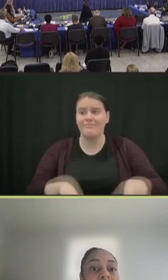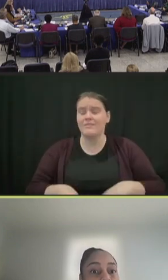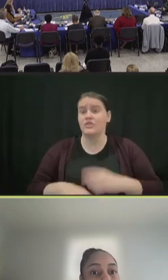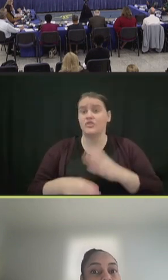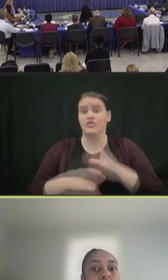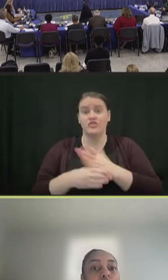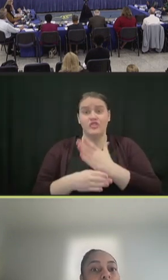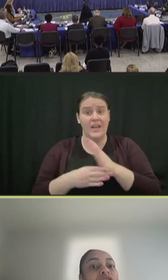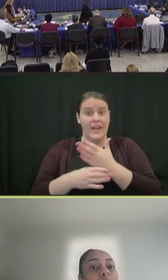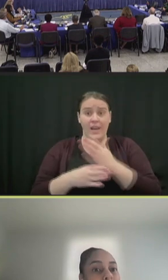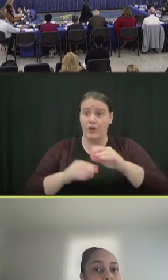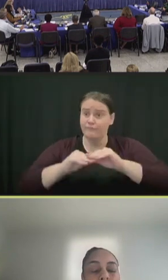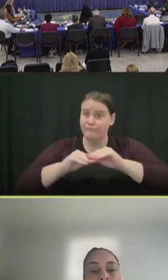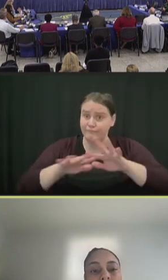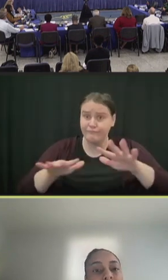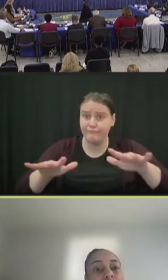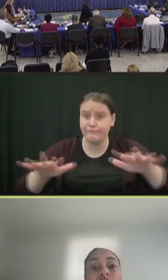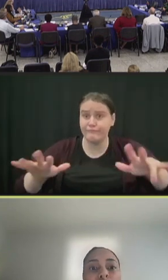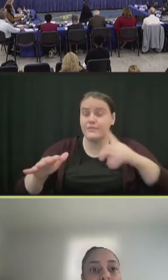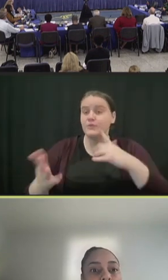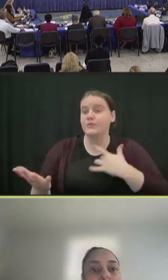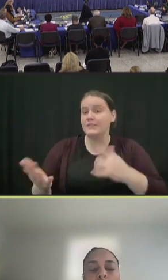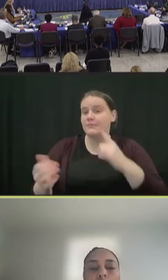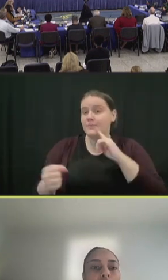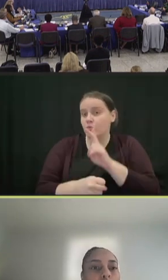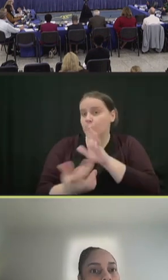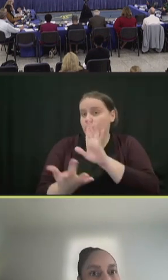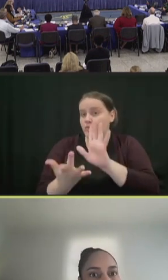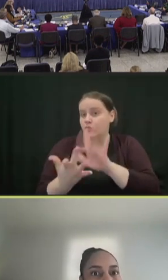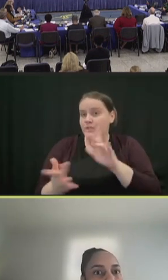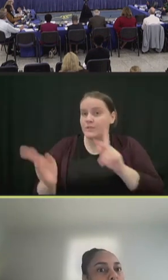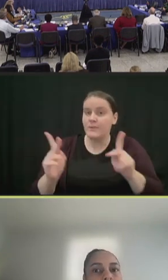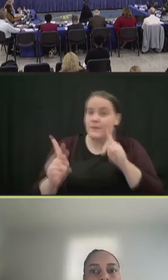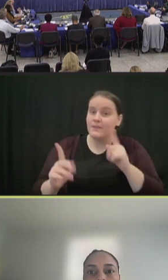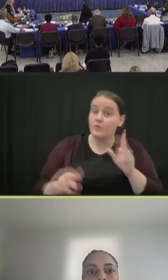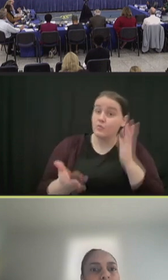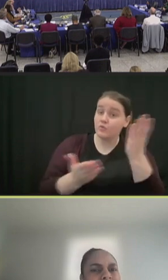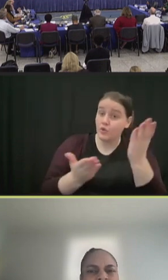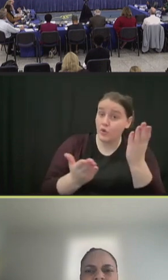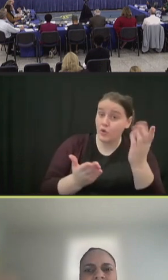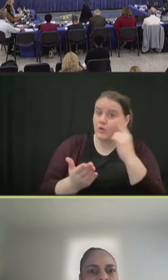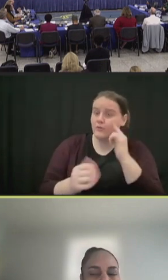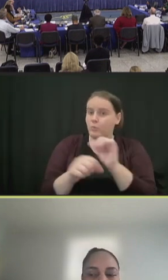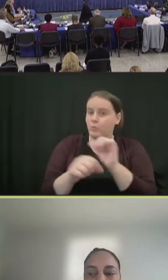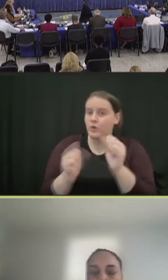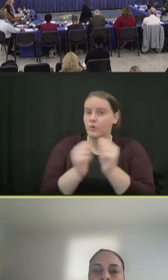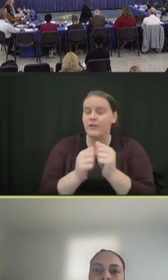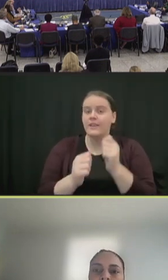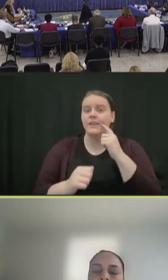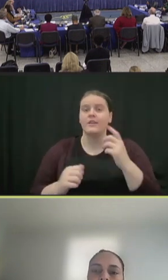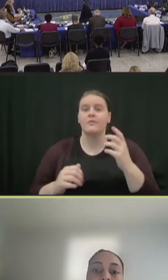use to reach the people that you serve or work with, right, or protect in some way.